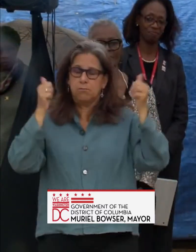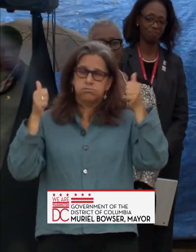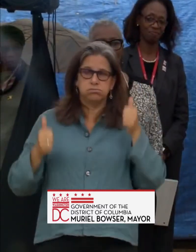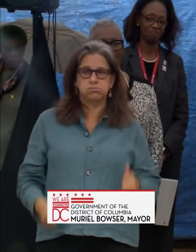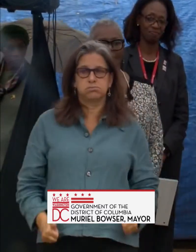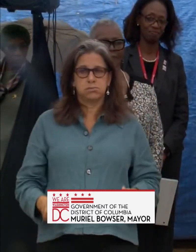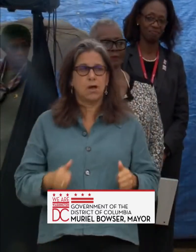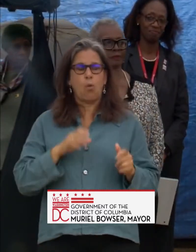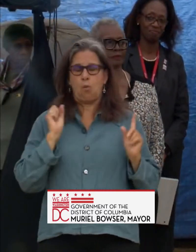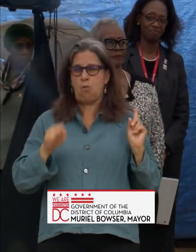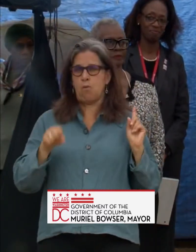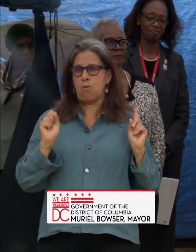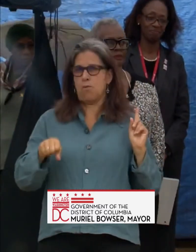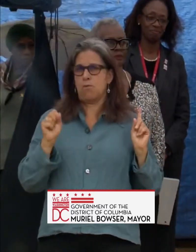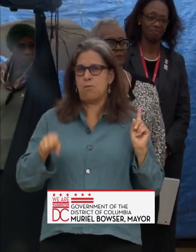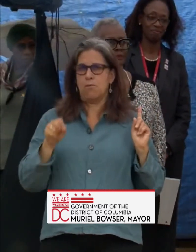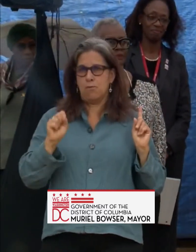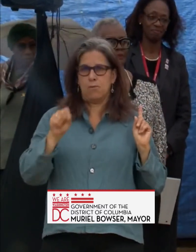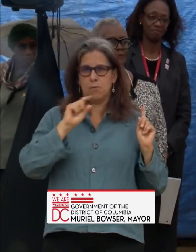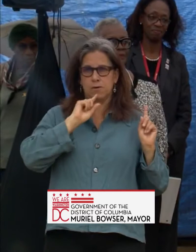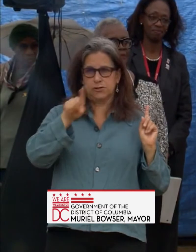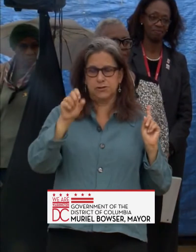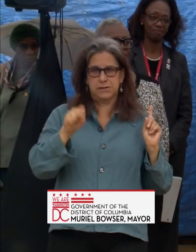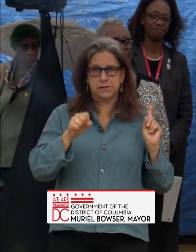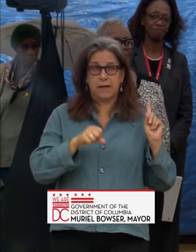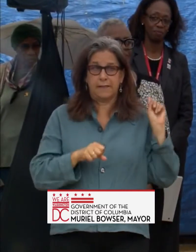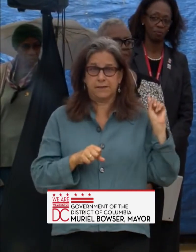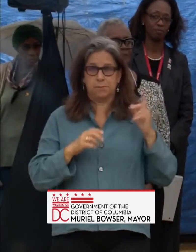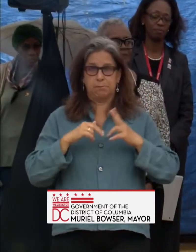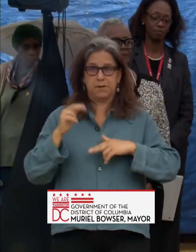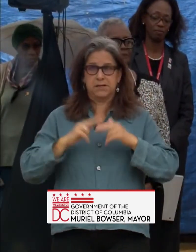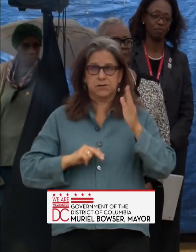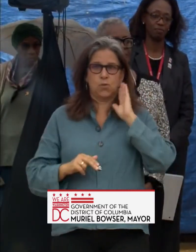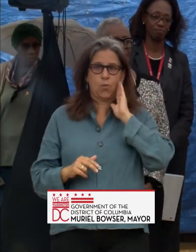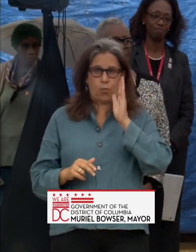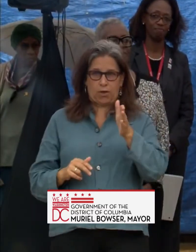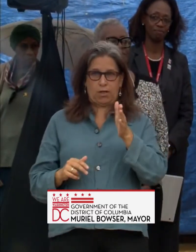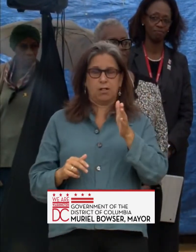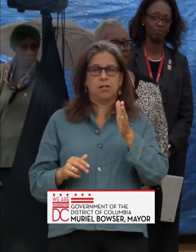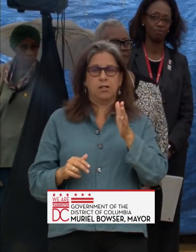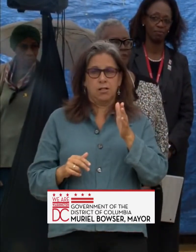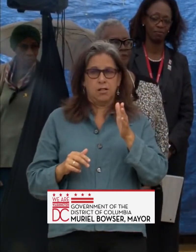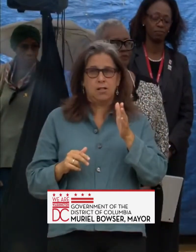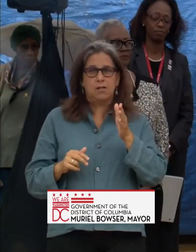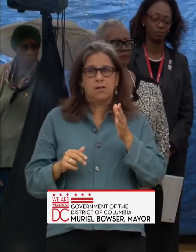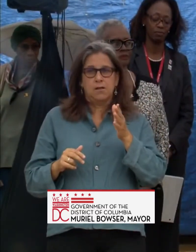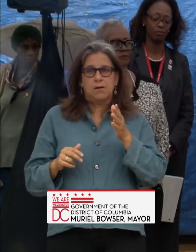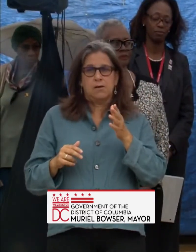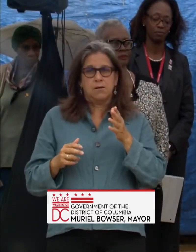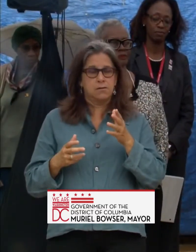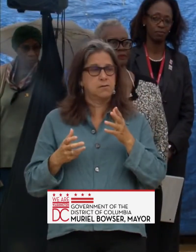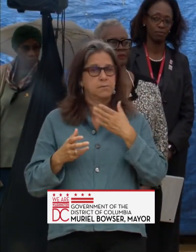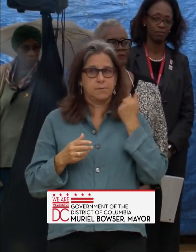THESE PEOPLE IS THIS BUILDING HAS BEEN IN A STATE OF DISREPAIR FOR ALMOST 10 YEARS. IT'S BEEN A SOURCE OF BLIGHT, NUISANCE.